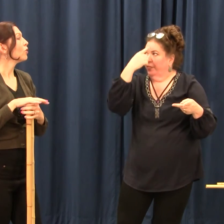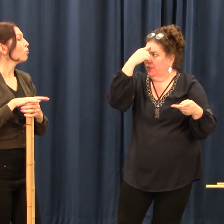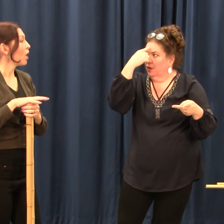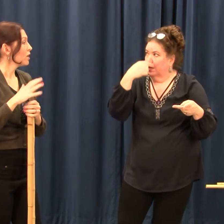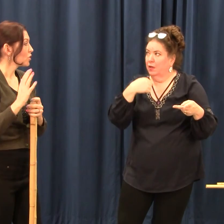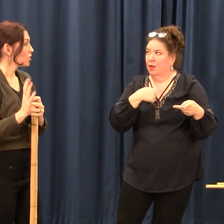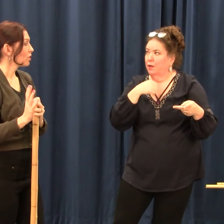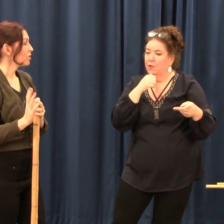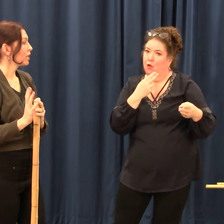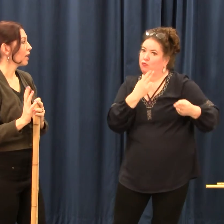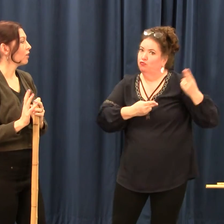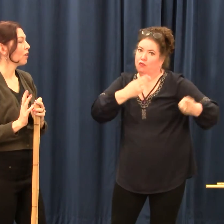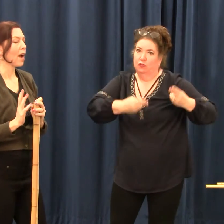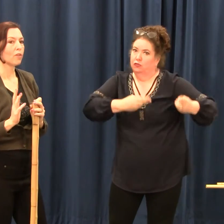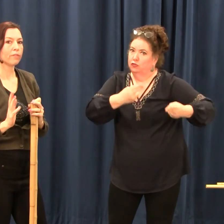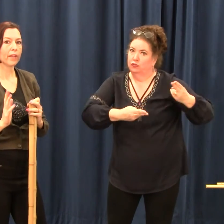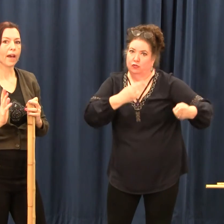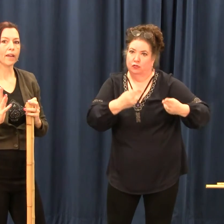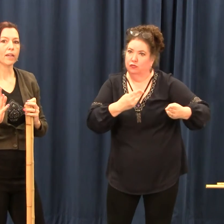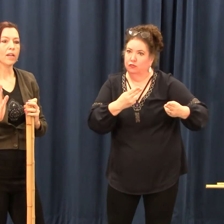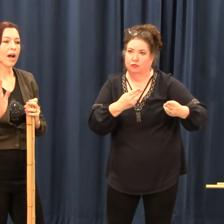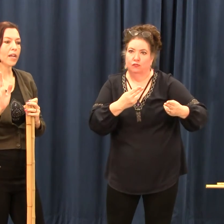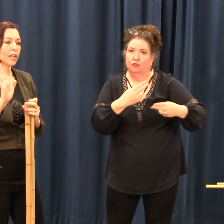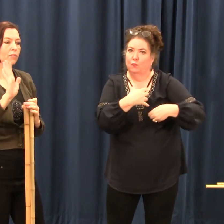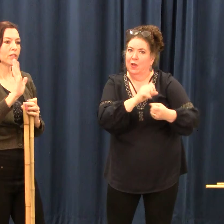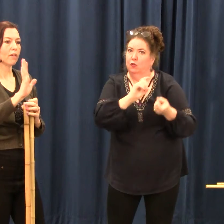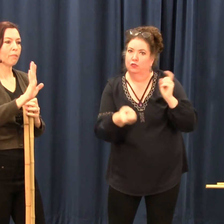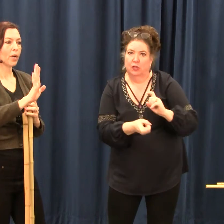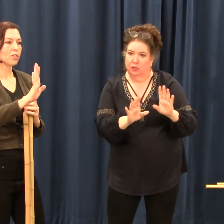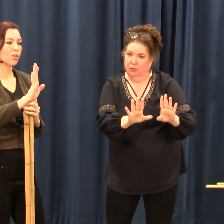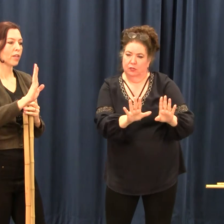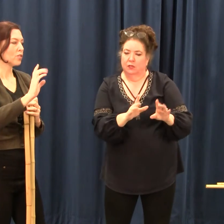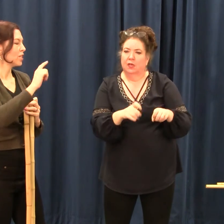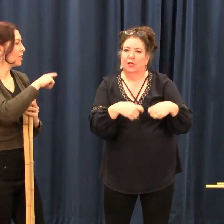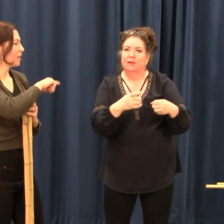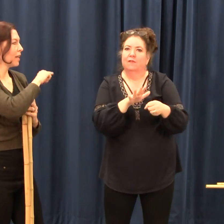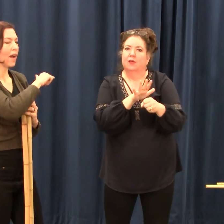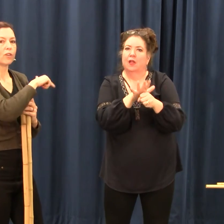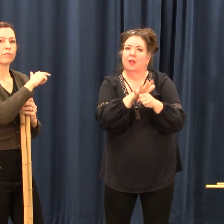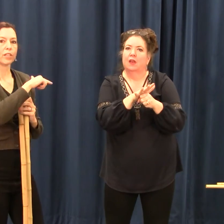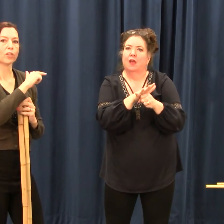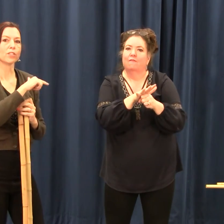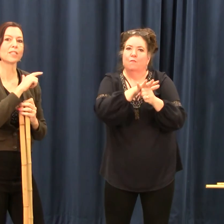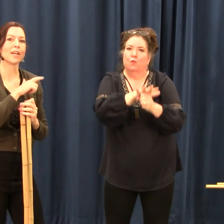a rush to get her out of that. I give enough pressure that she can get out of it herself,